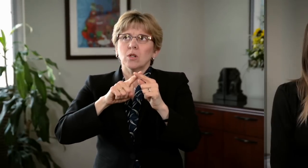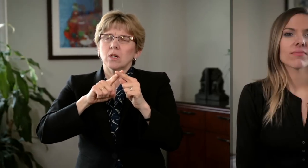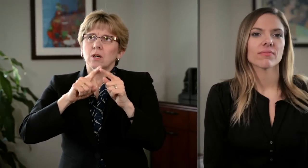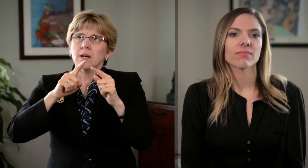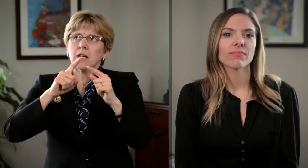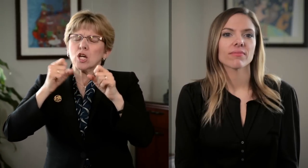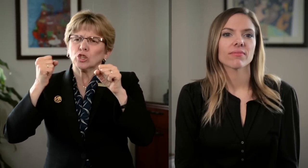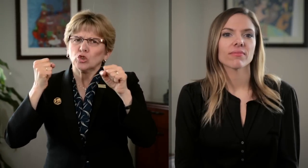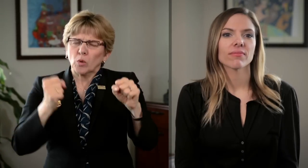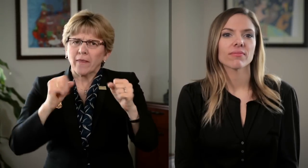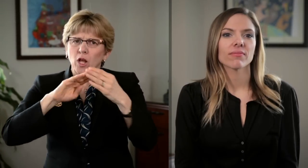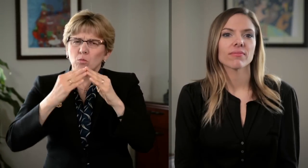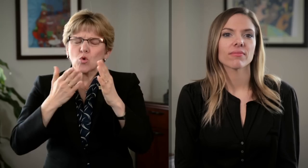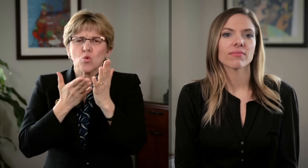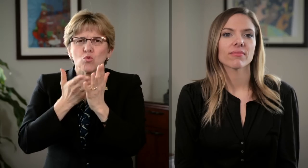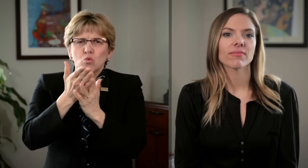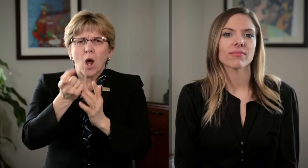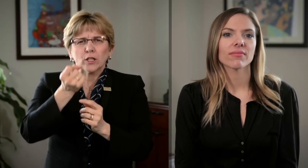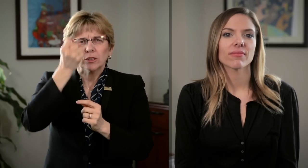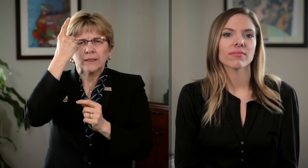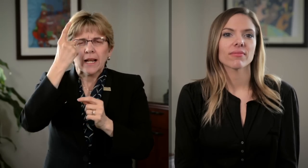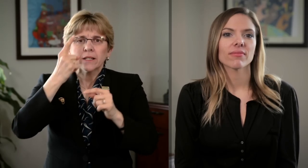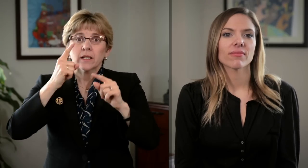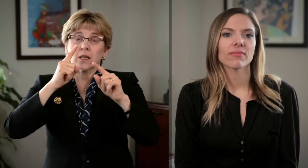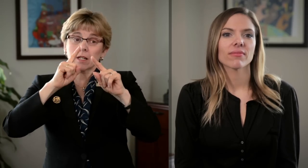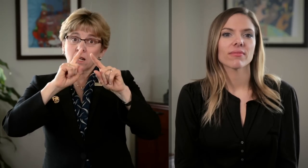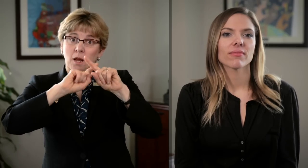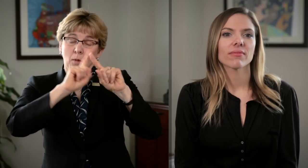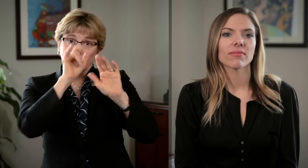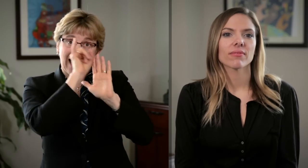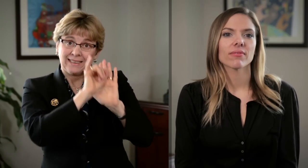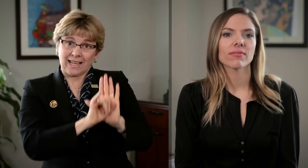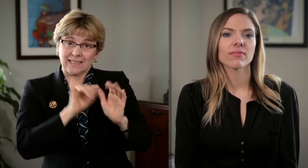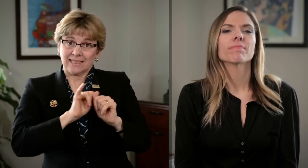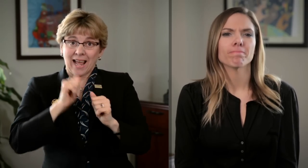how strengthen the community through understanding the multiple identities